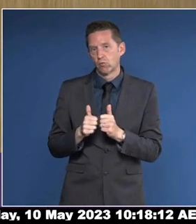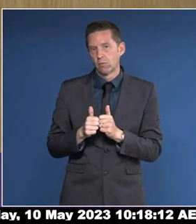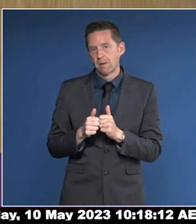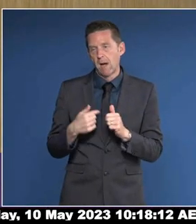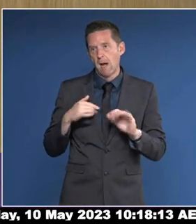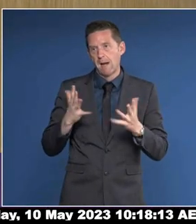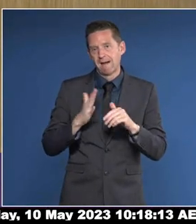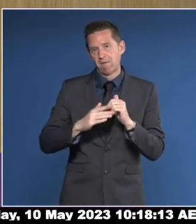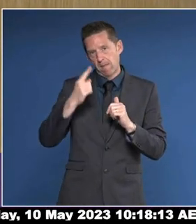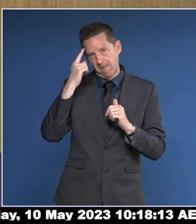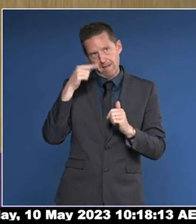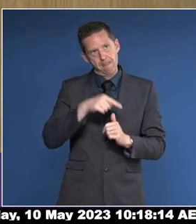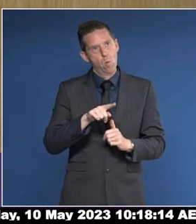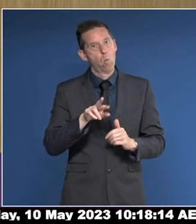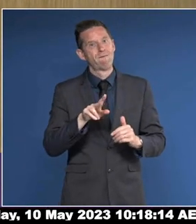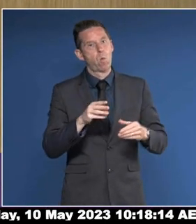that was the purpose of the statement for the Royal Commission.